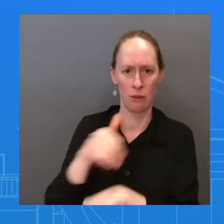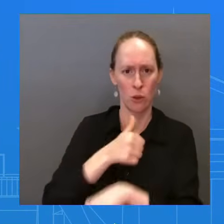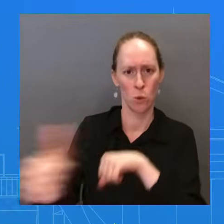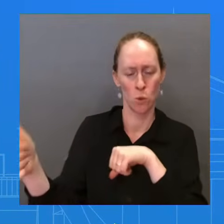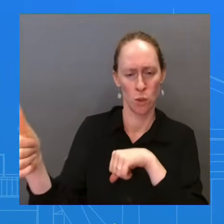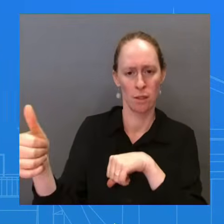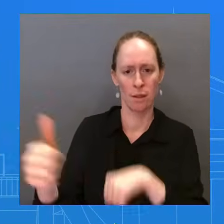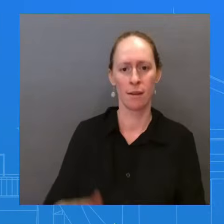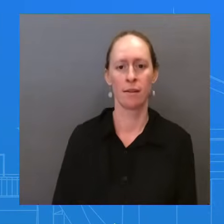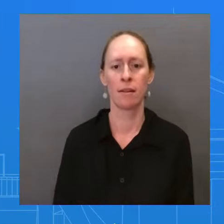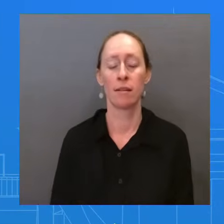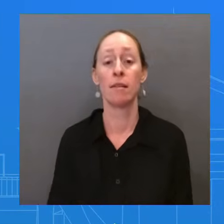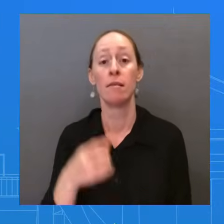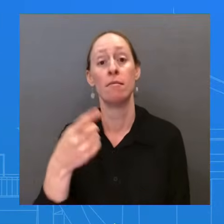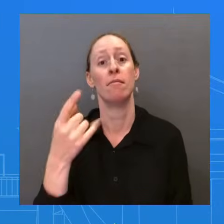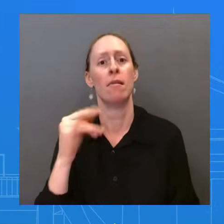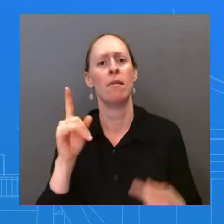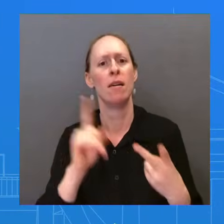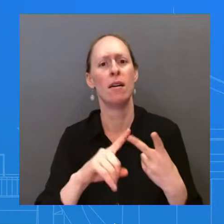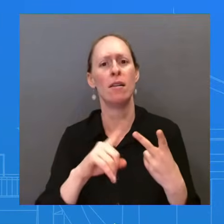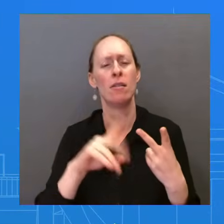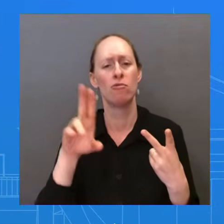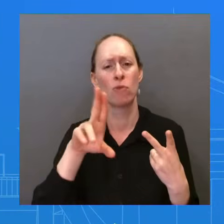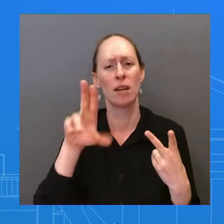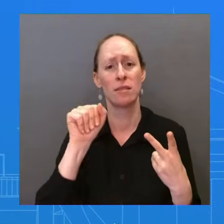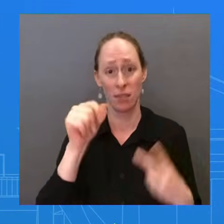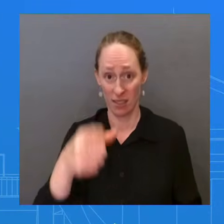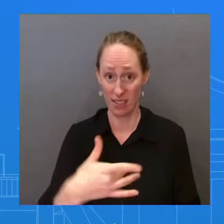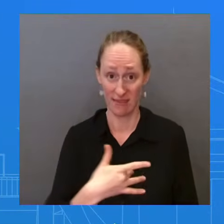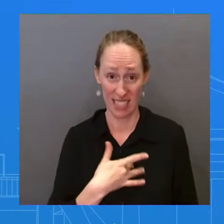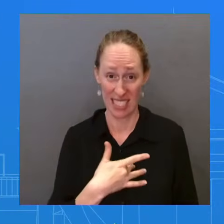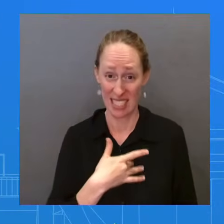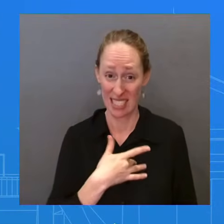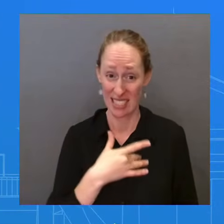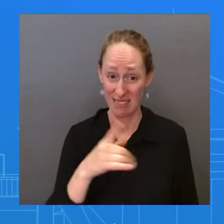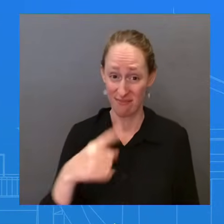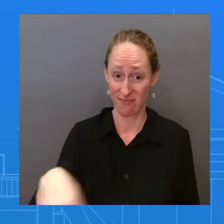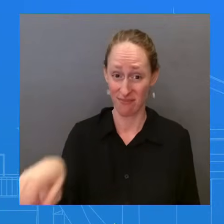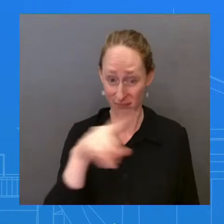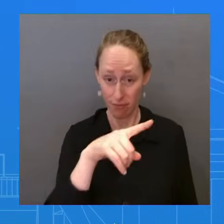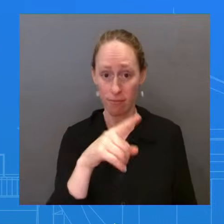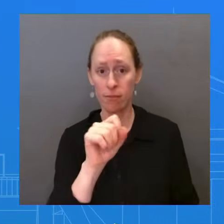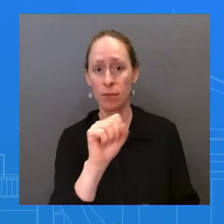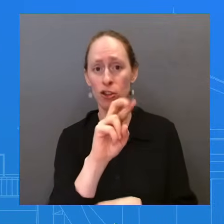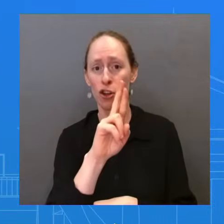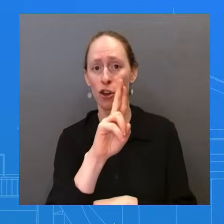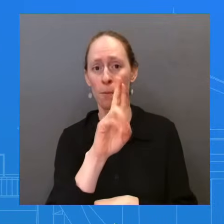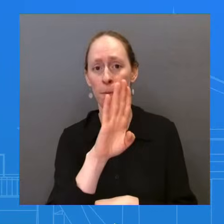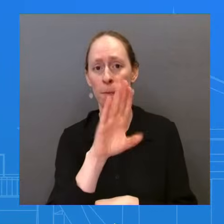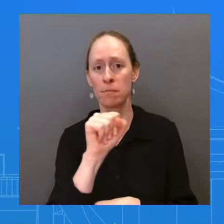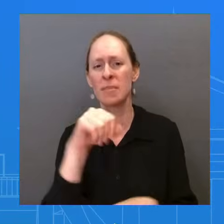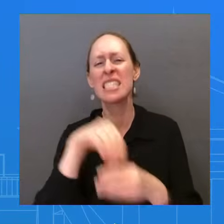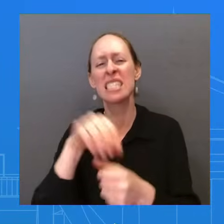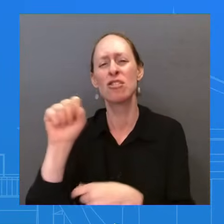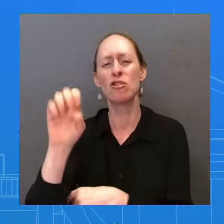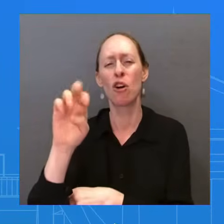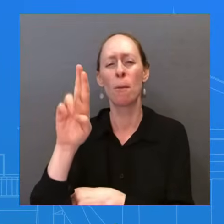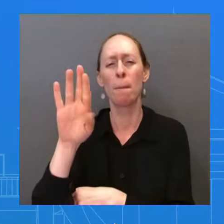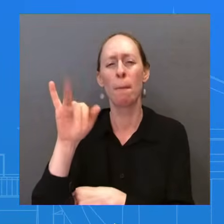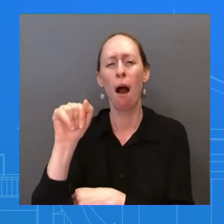that the low voter turnout suggests that this may not have been a legitimate election -- or these elections, I should say.